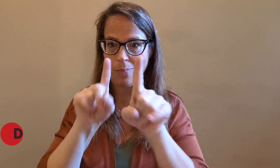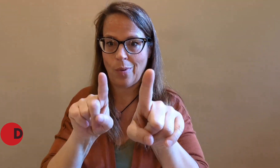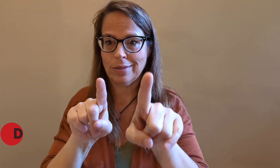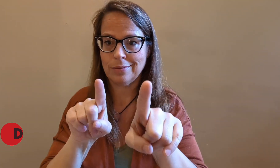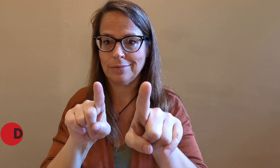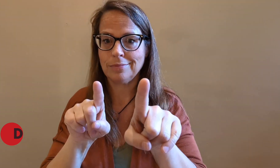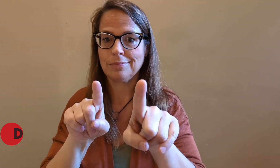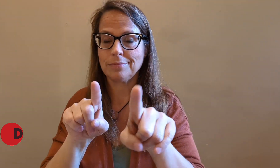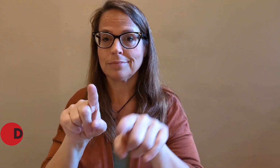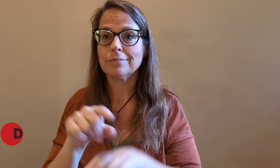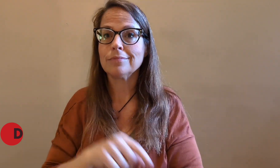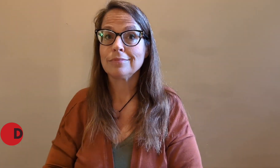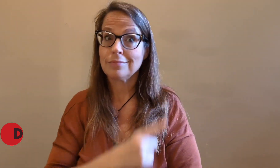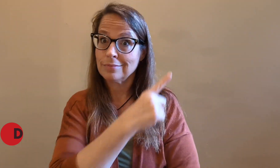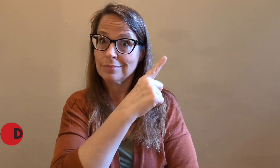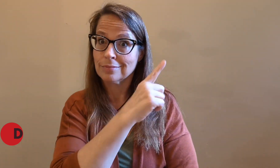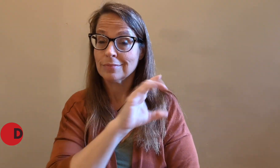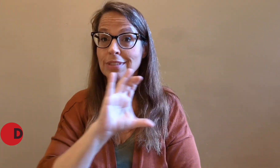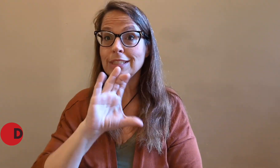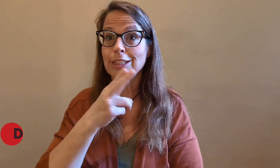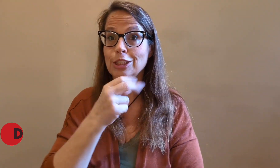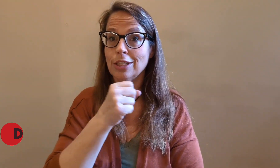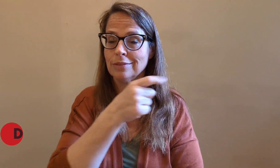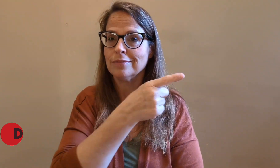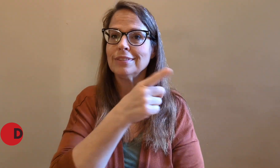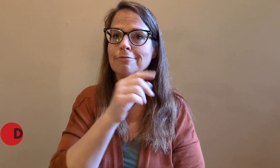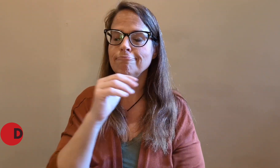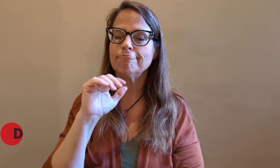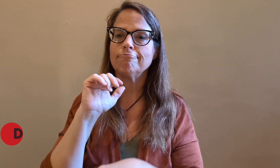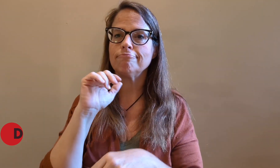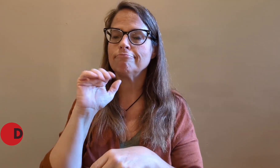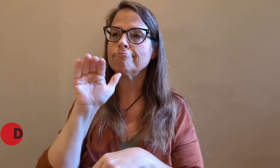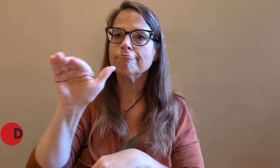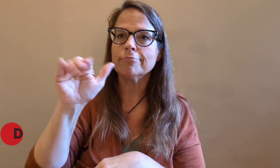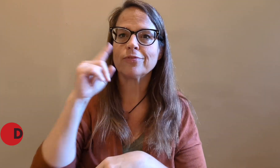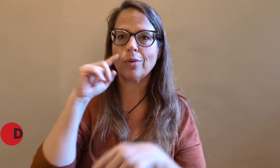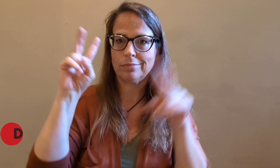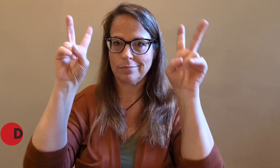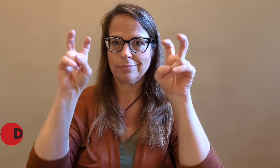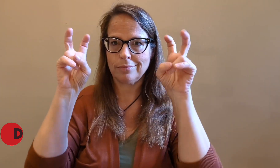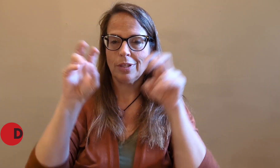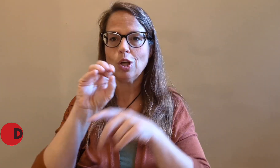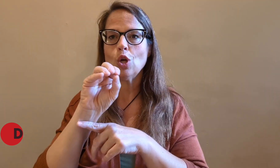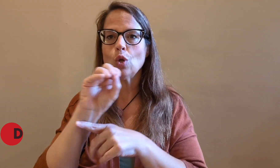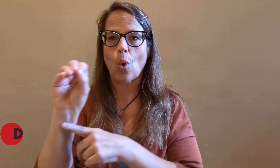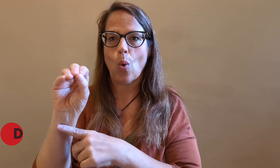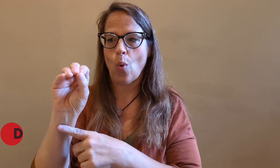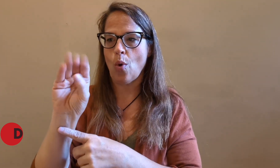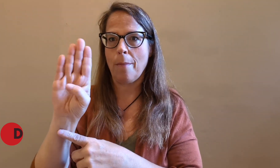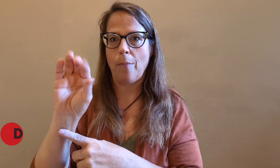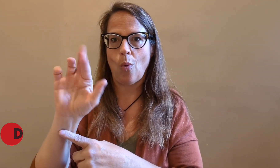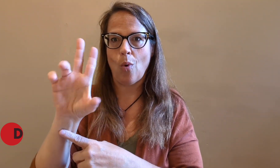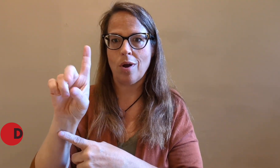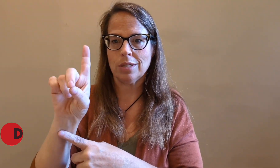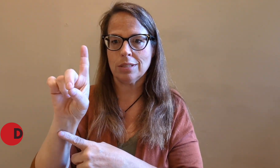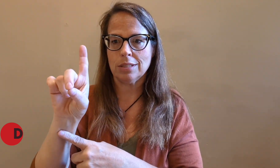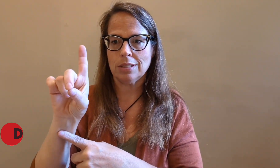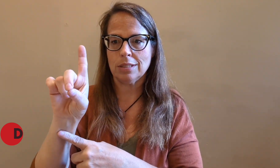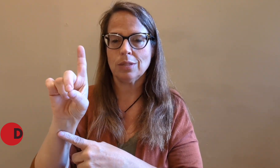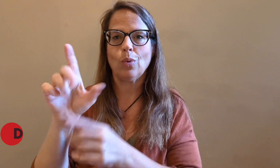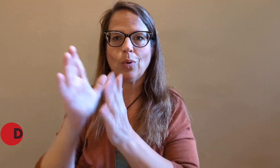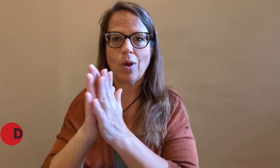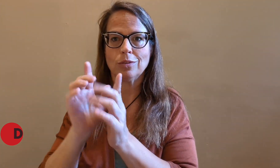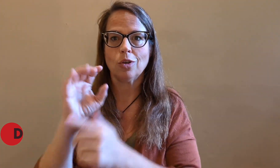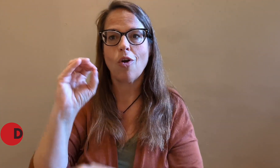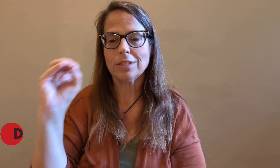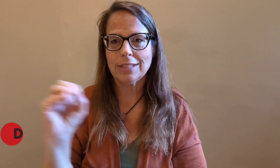I am signing this DeafDots report. CHS made a “No Board” request